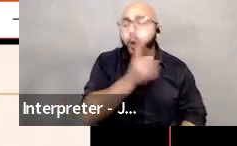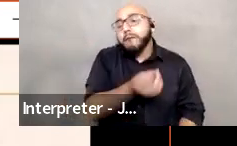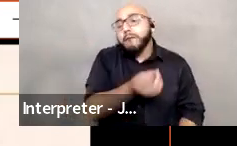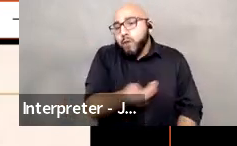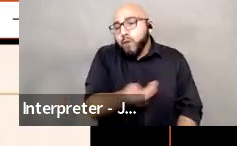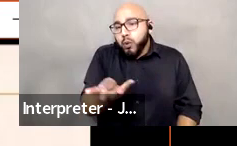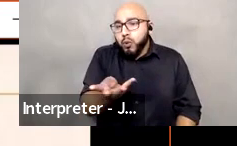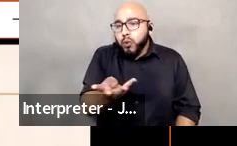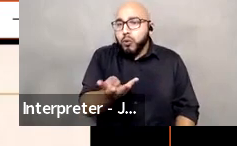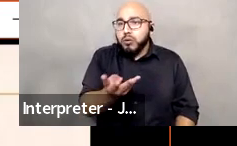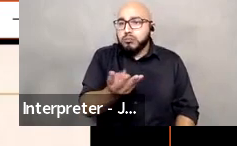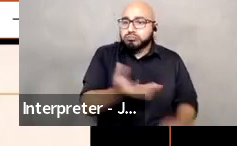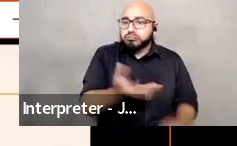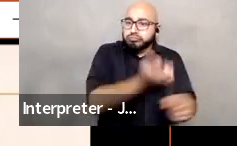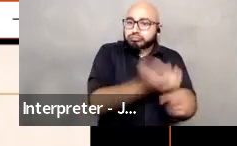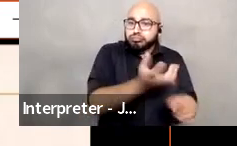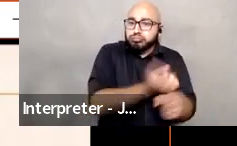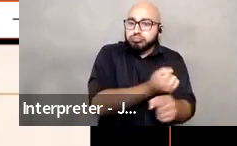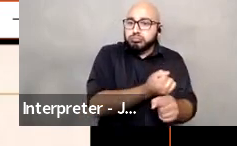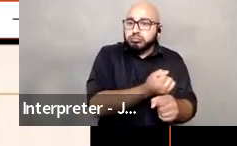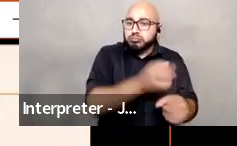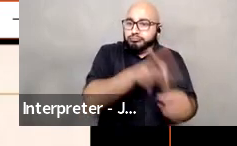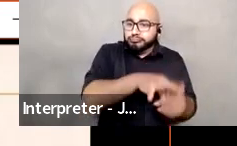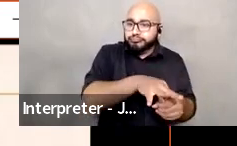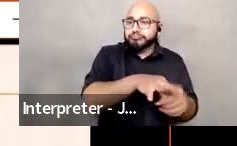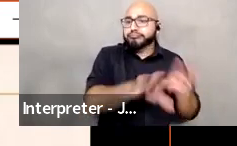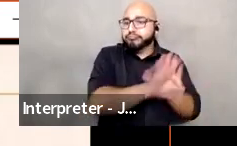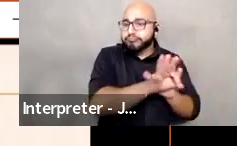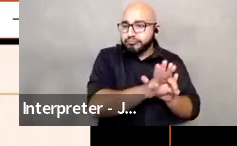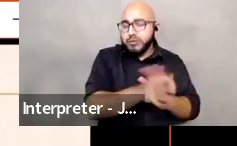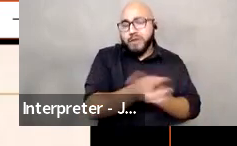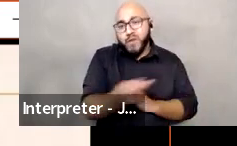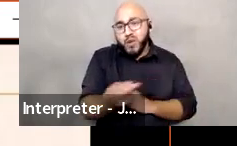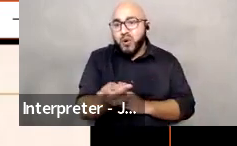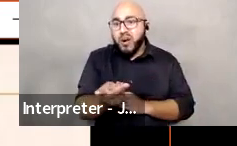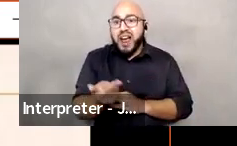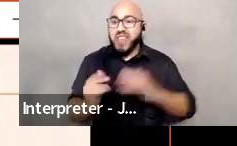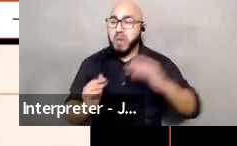Republican victories in elections in the South. It becomes a totally democratic.